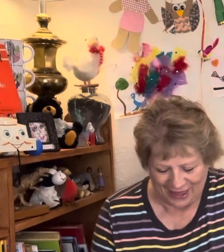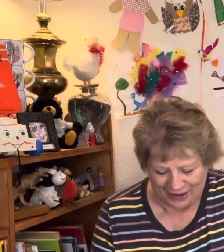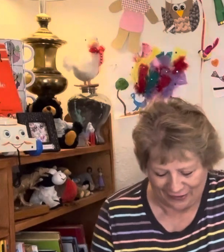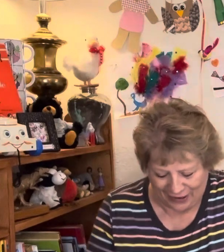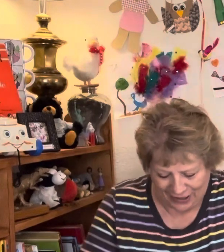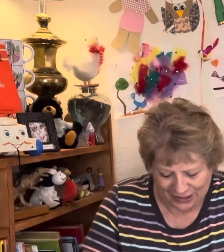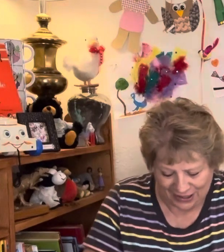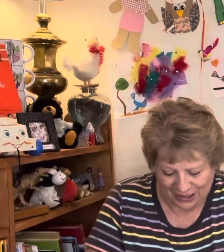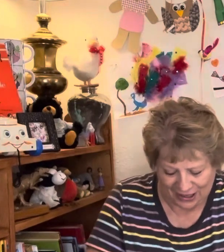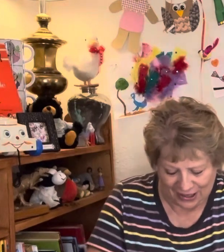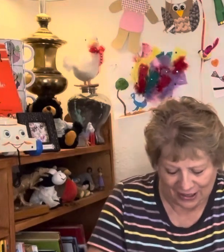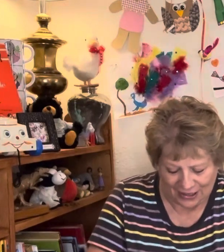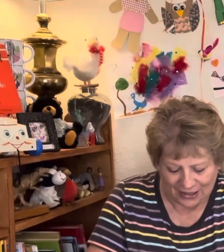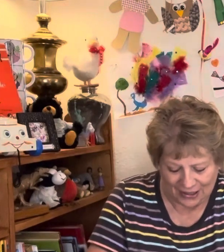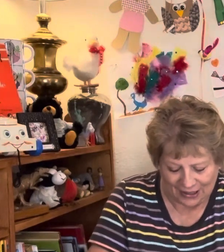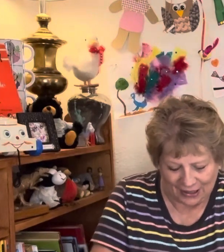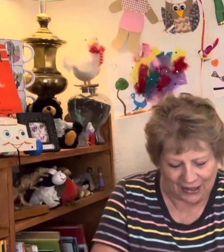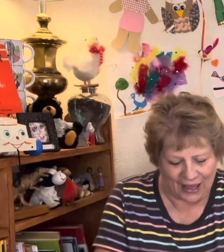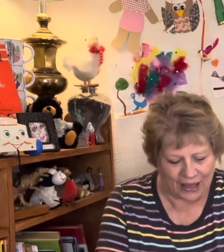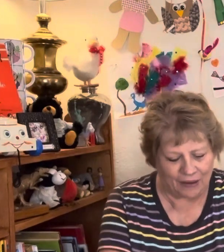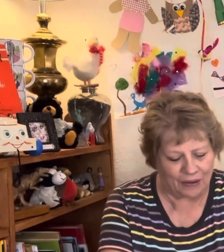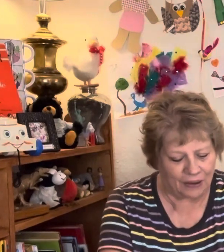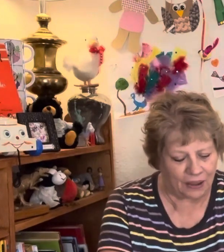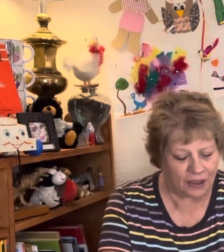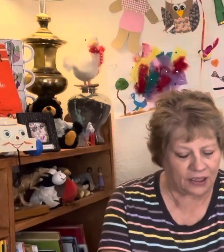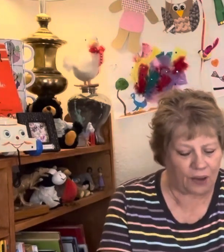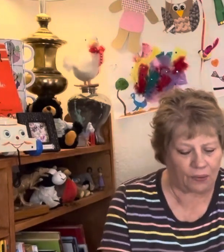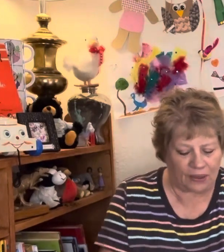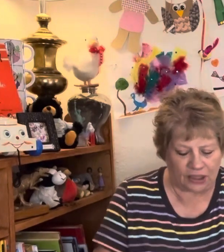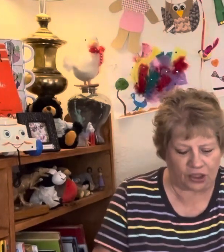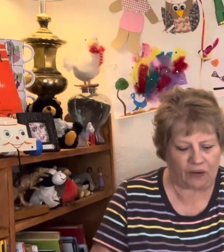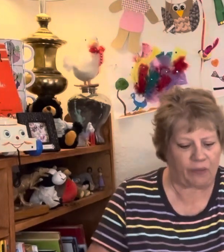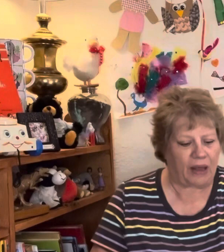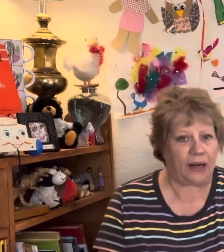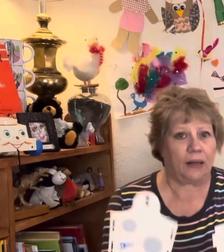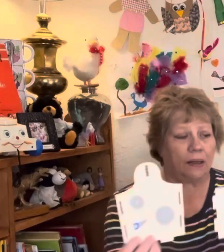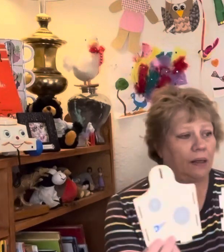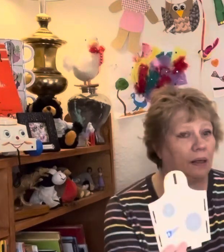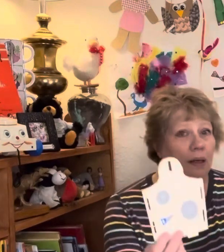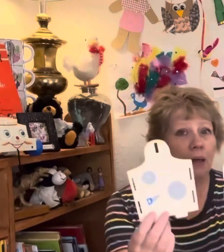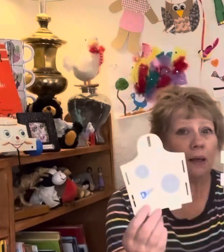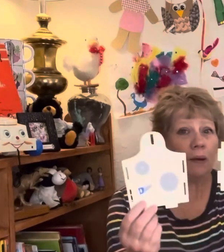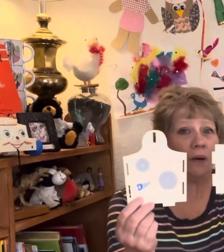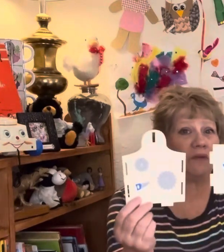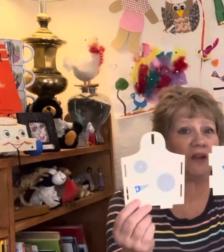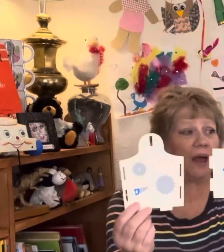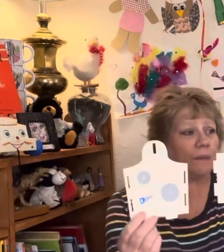All right. Okay, so let's show everybody what we've got.